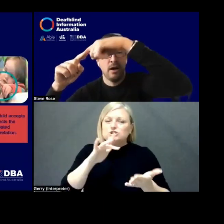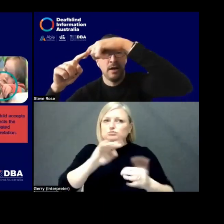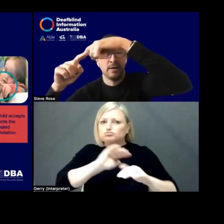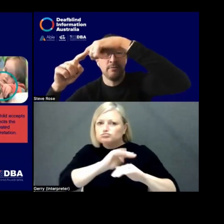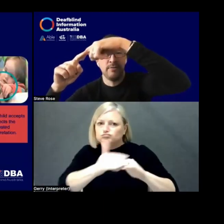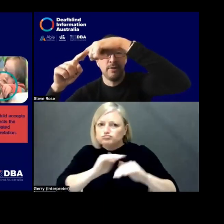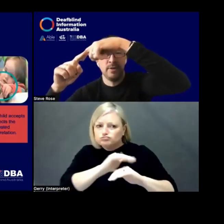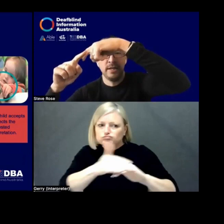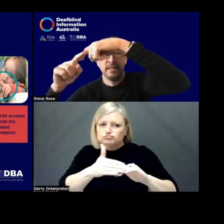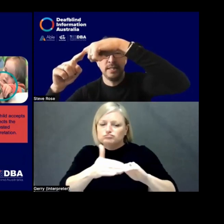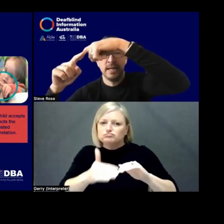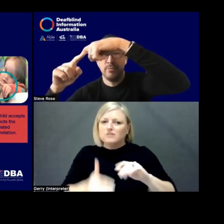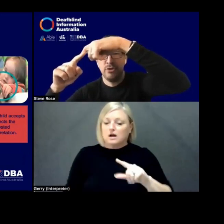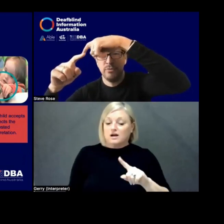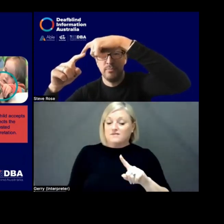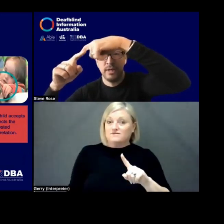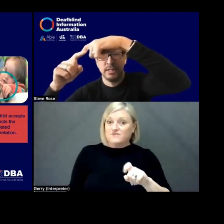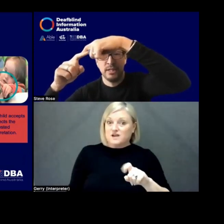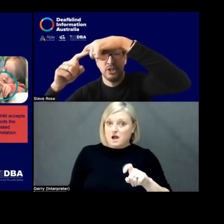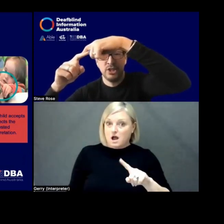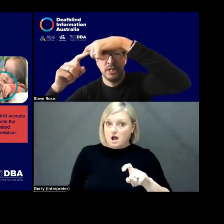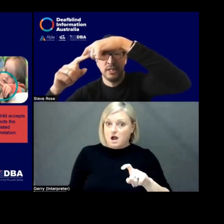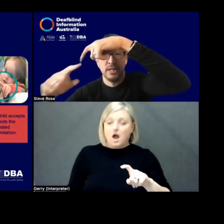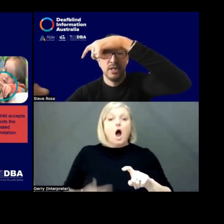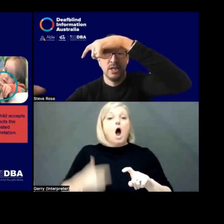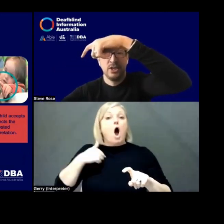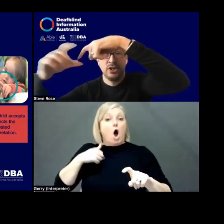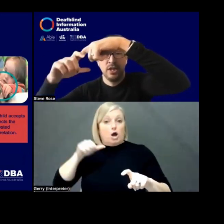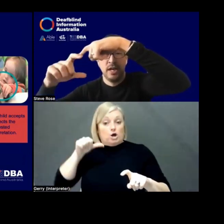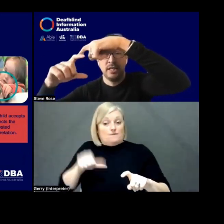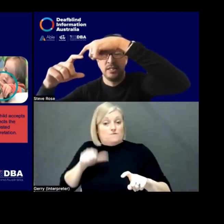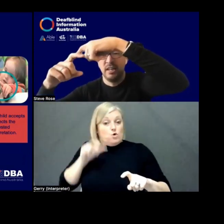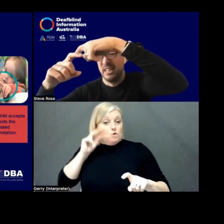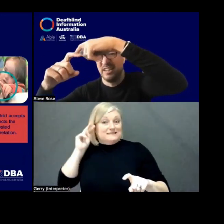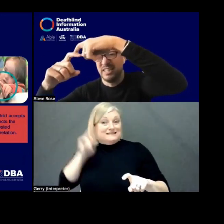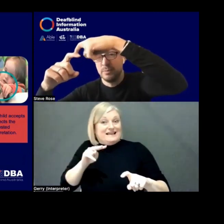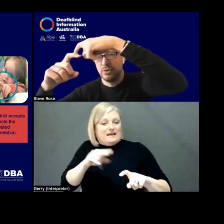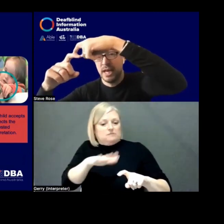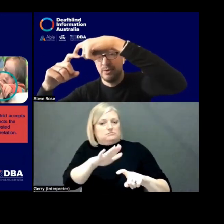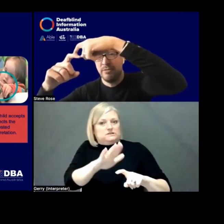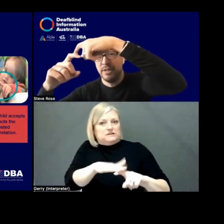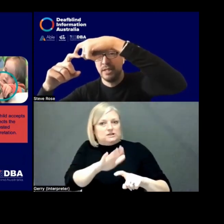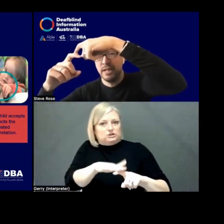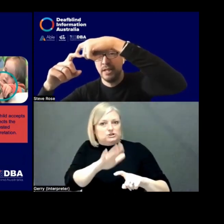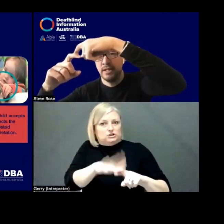I confirm that I see that movement by touching, and I think I double tap her finger,